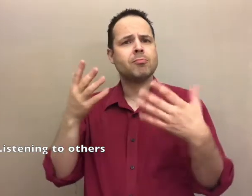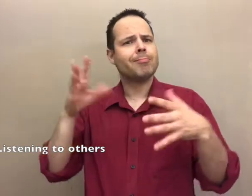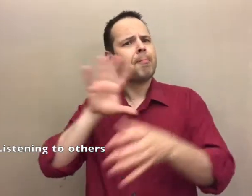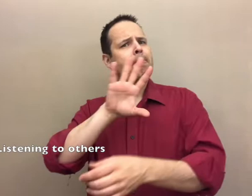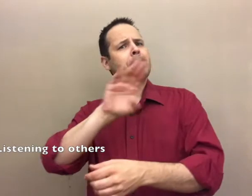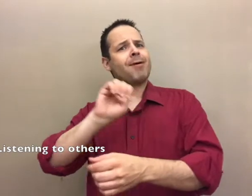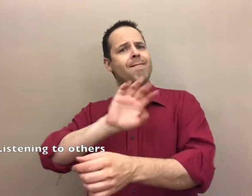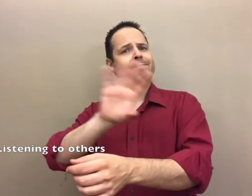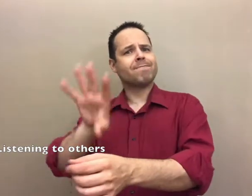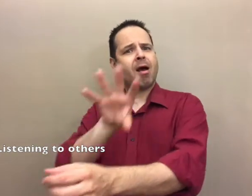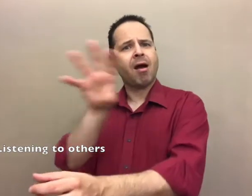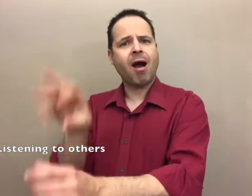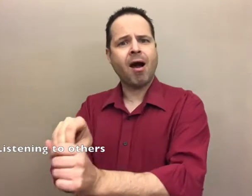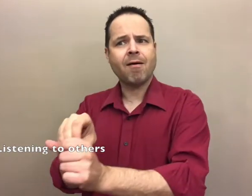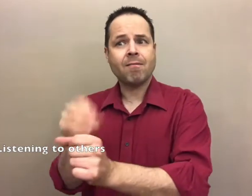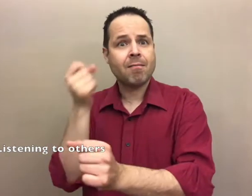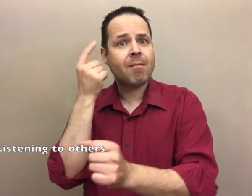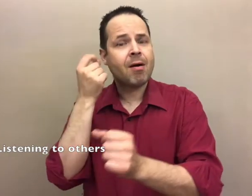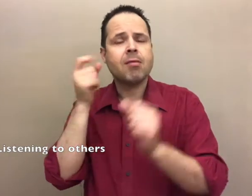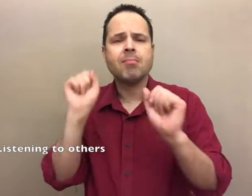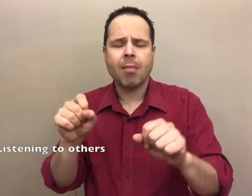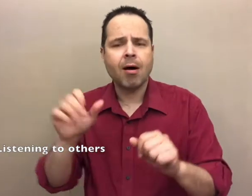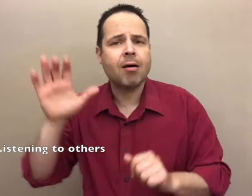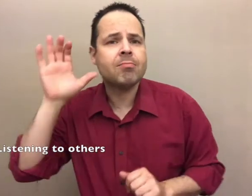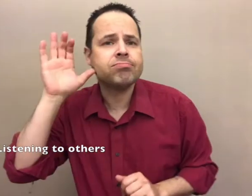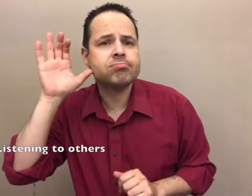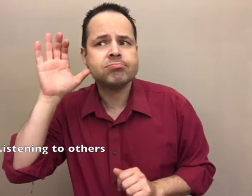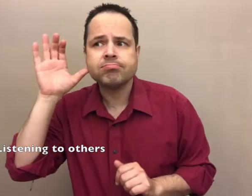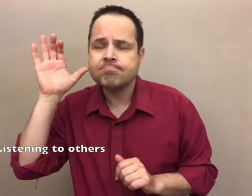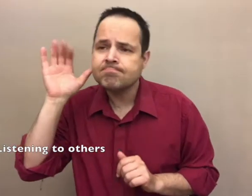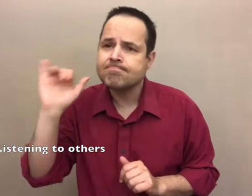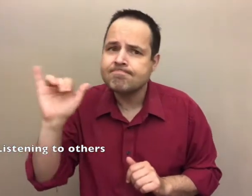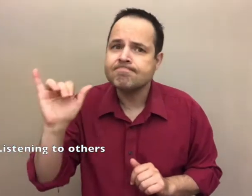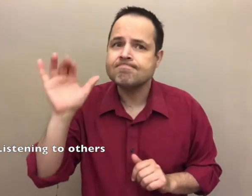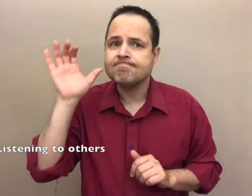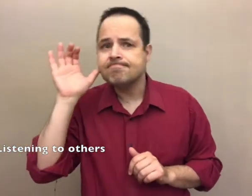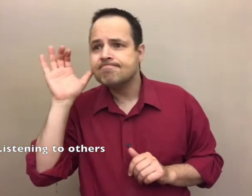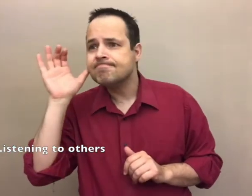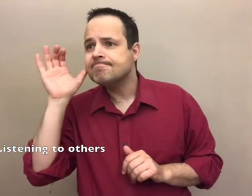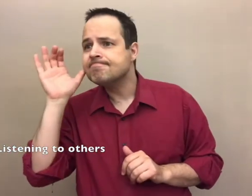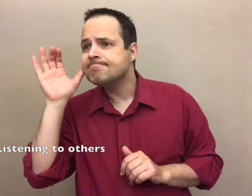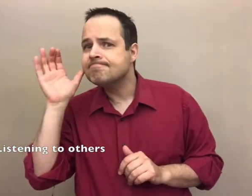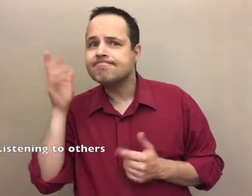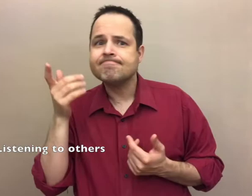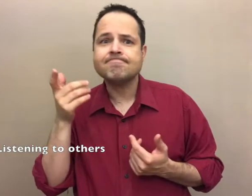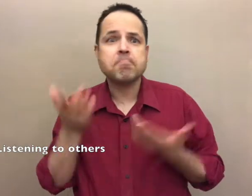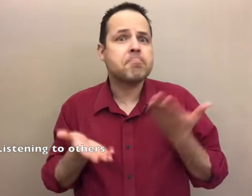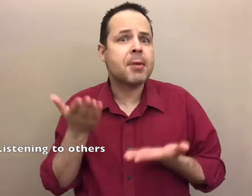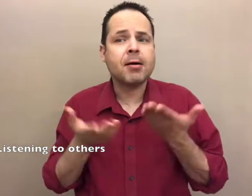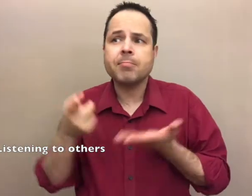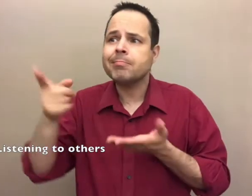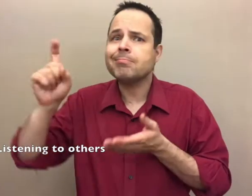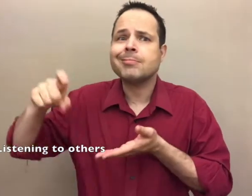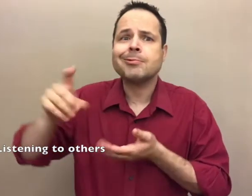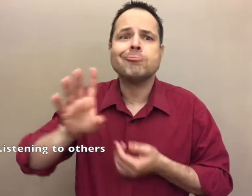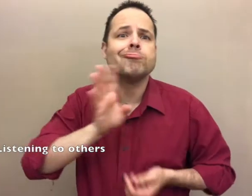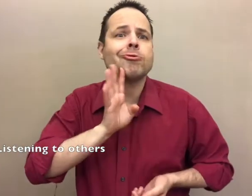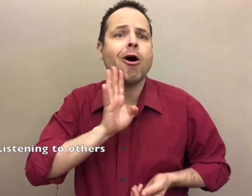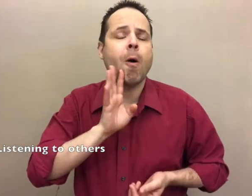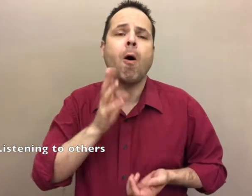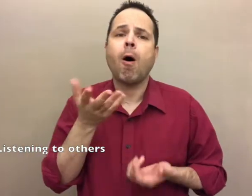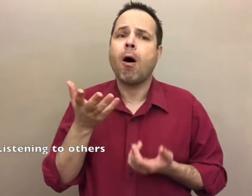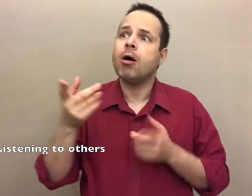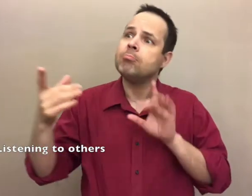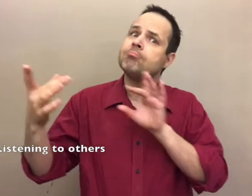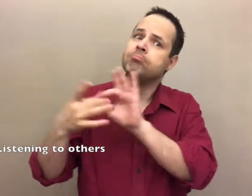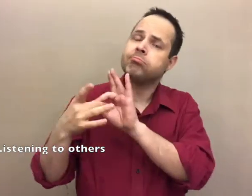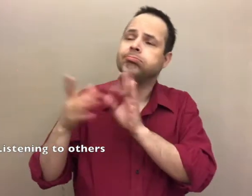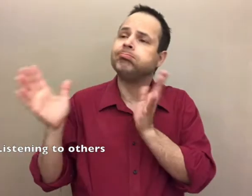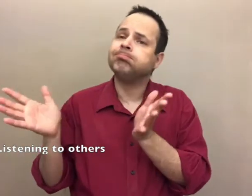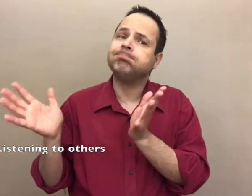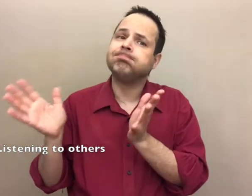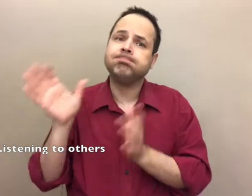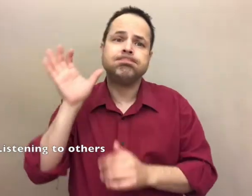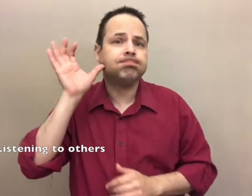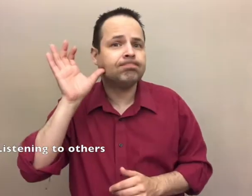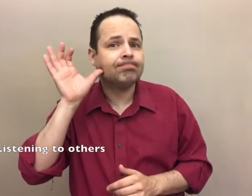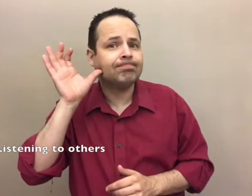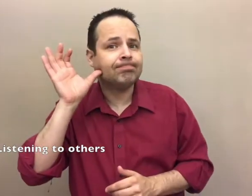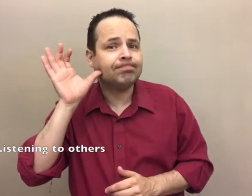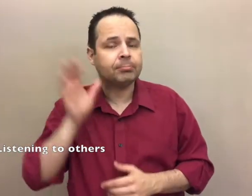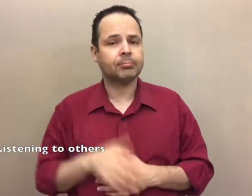Be involved and listen to others as there might be someone who needs to talk.